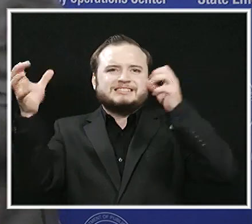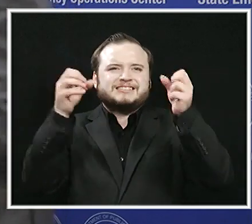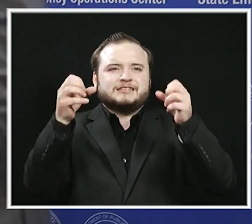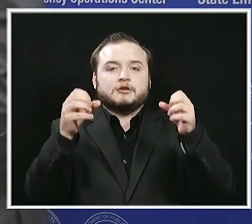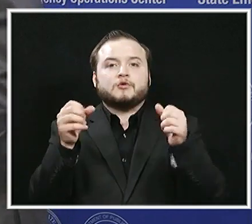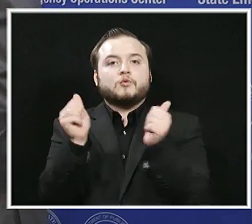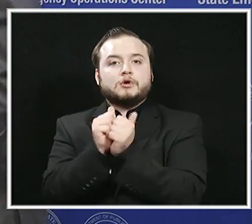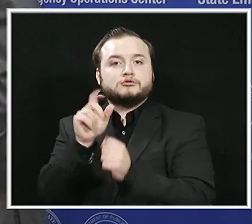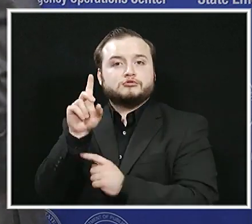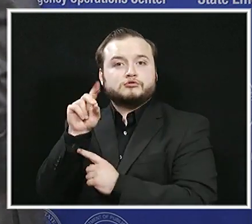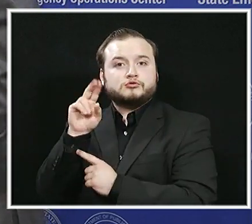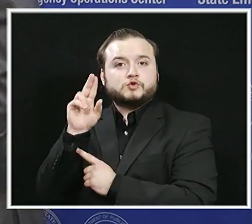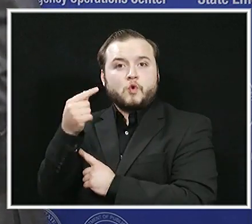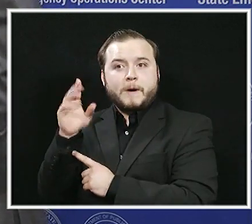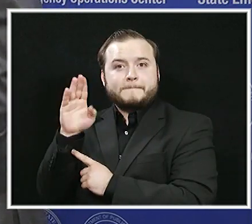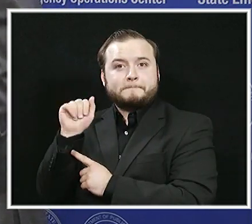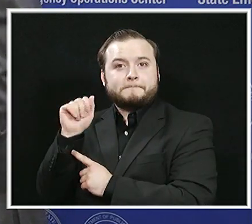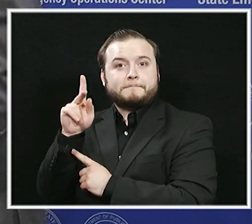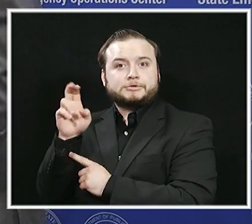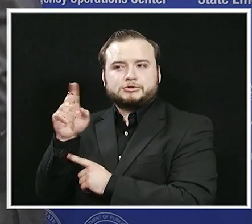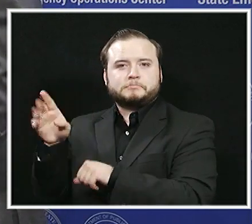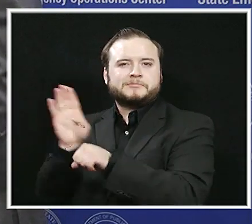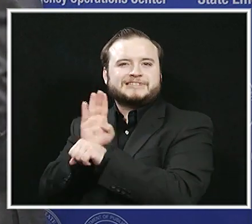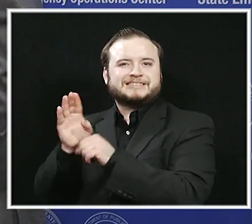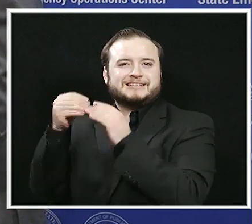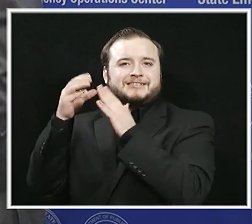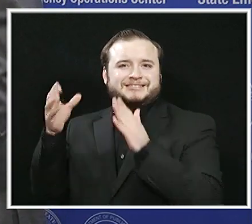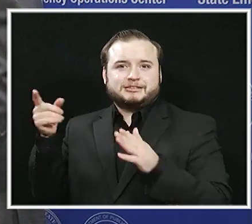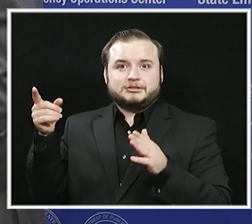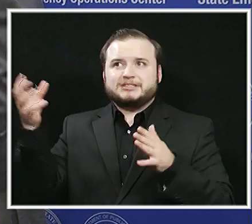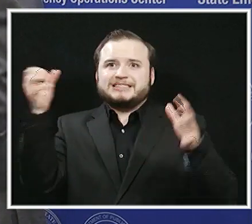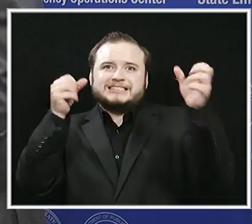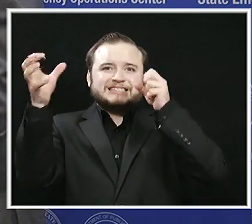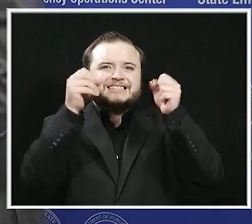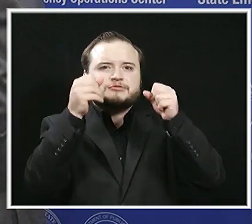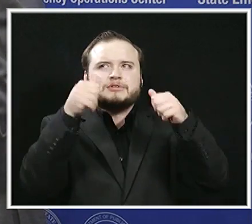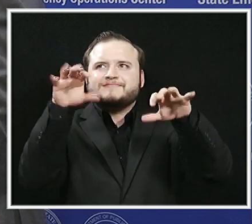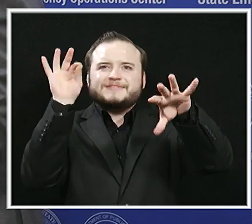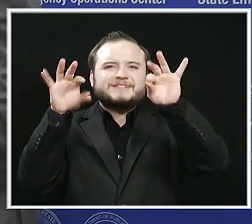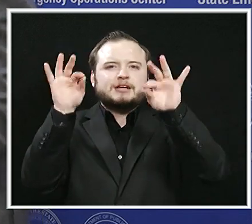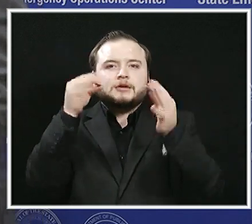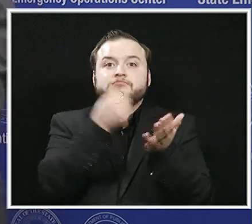her team working with people like Doug baker in our